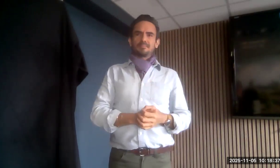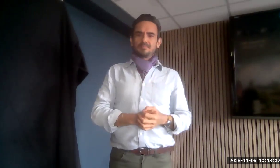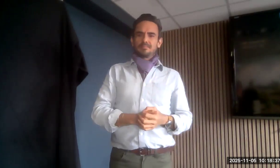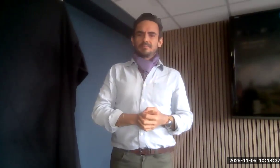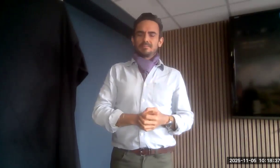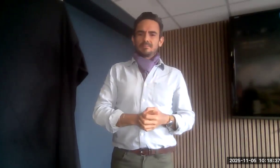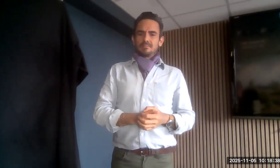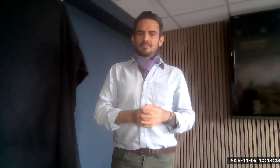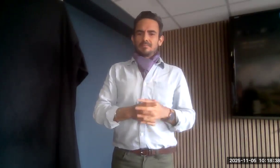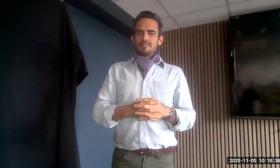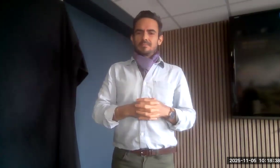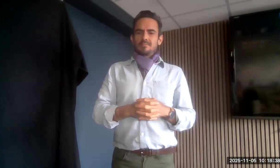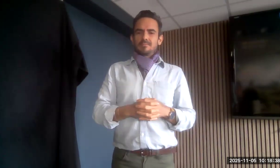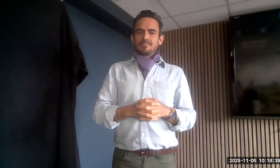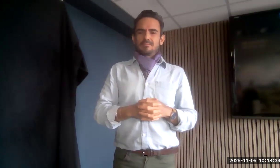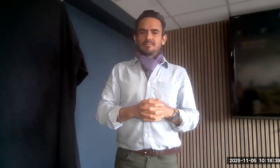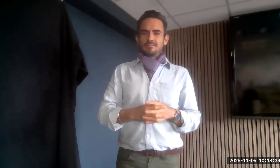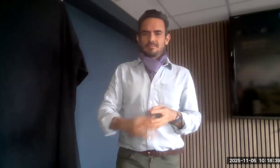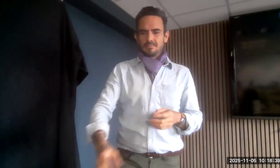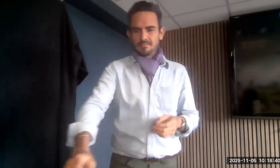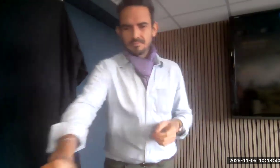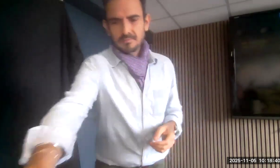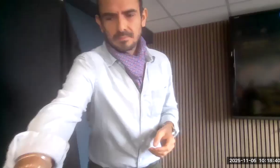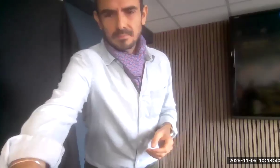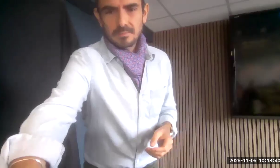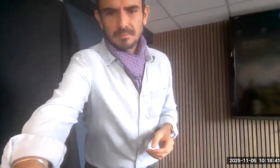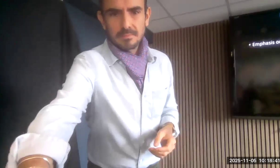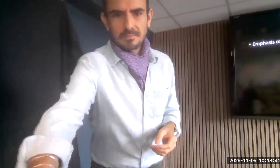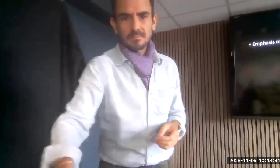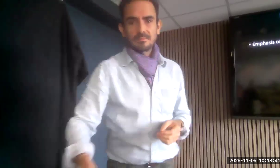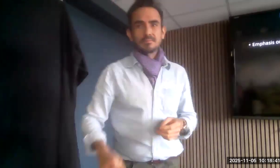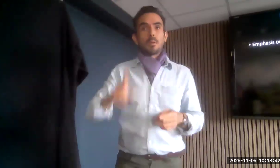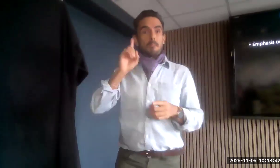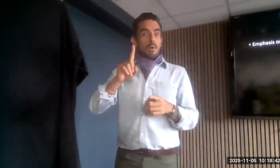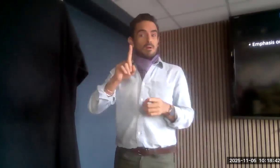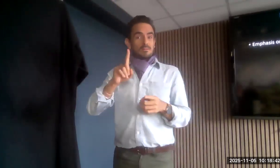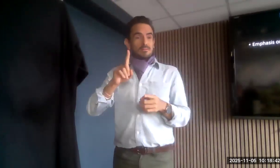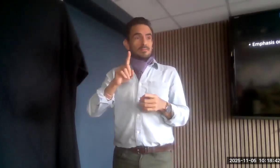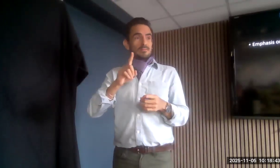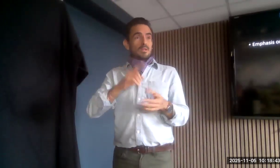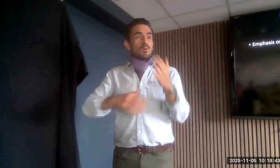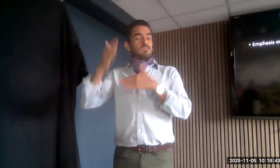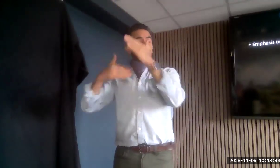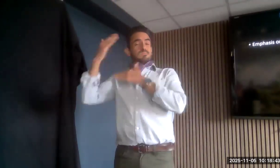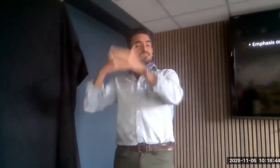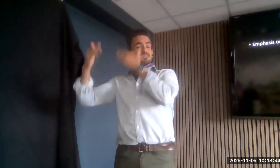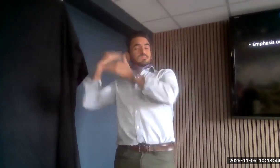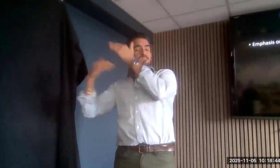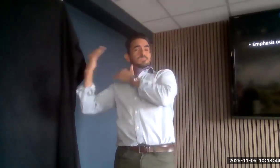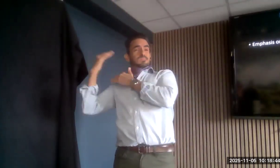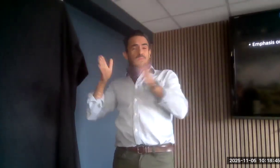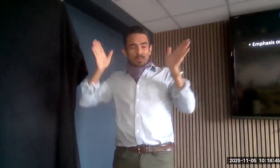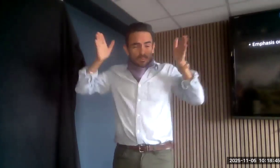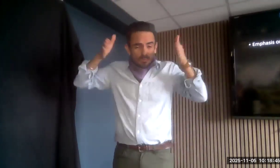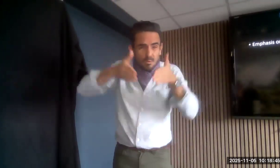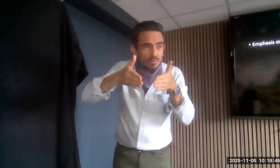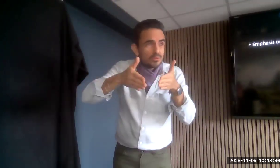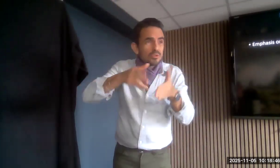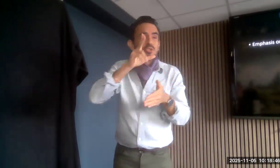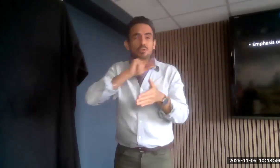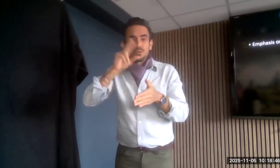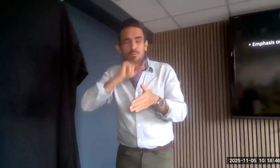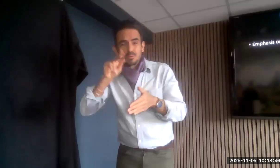Language change language evolution.